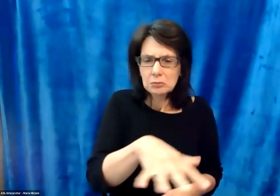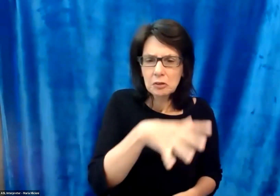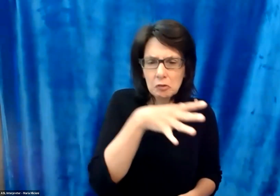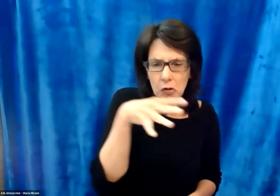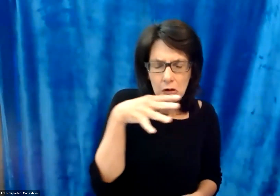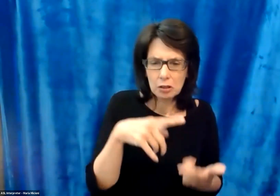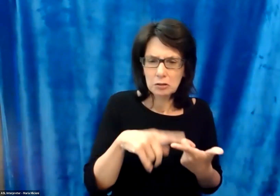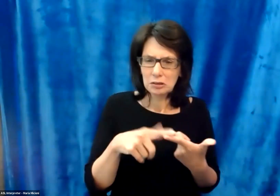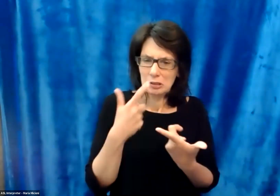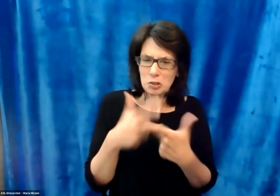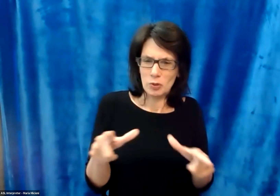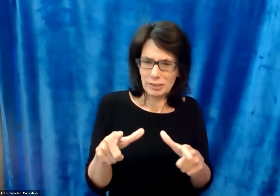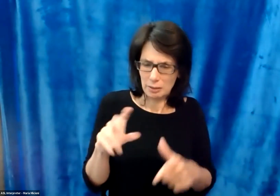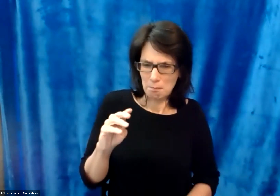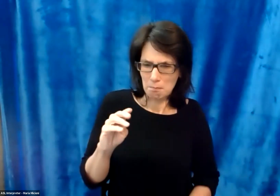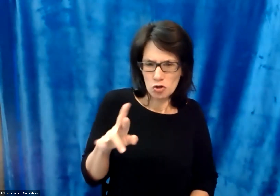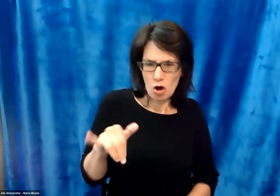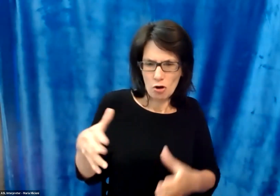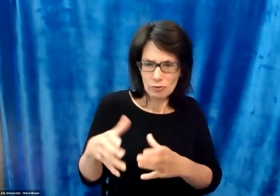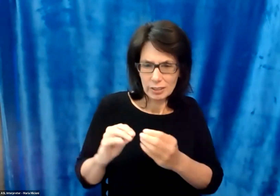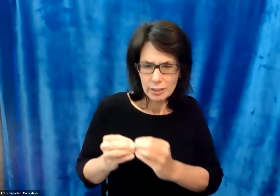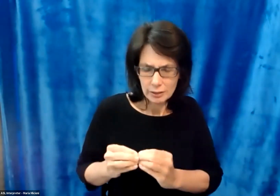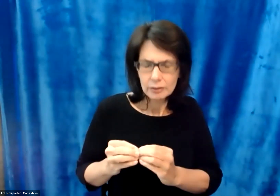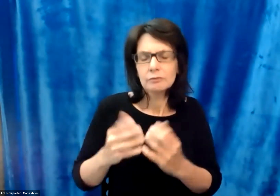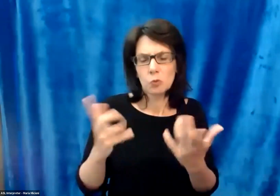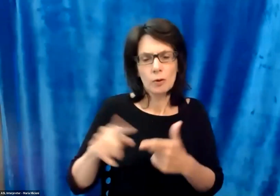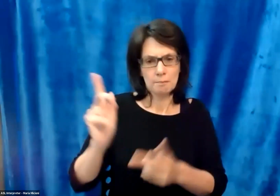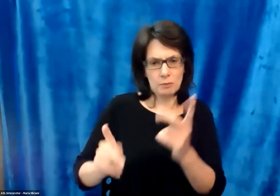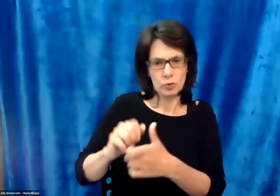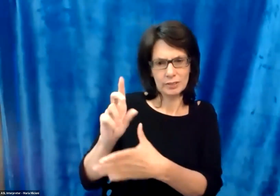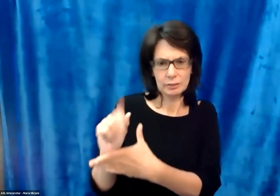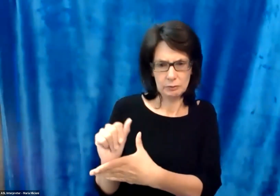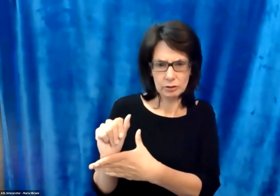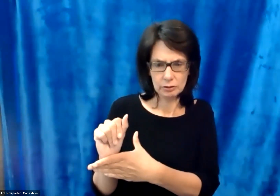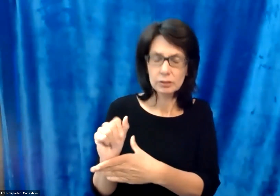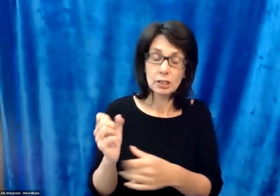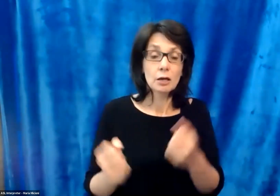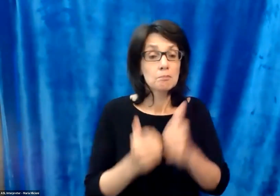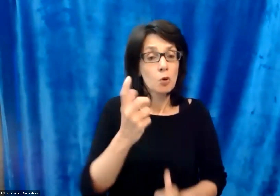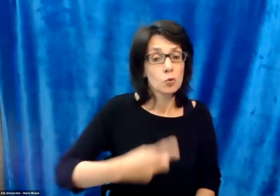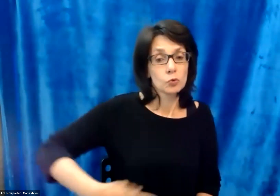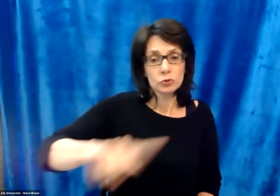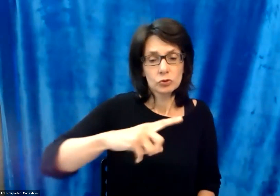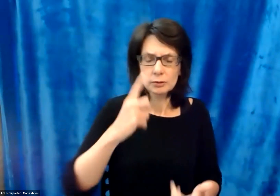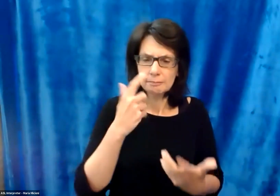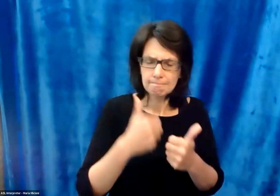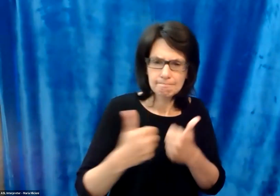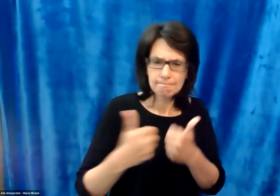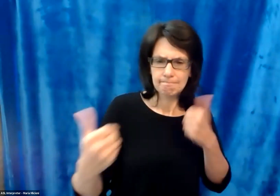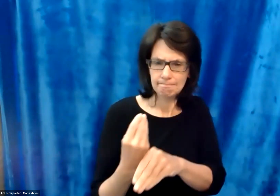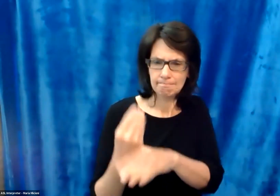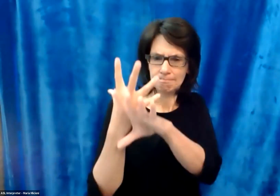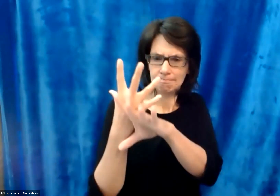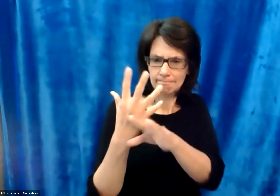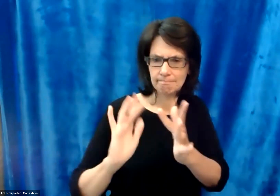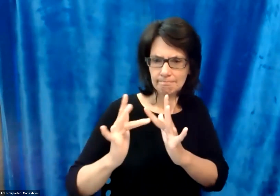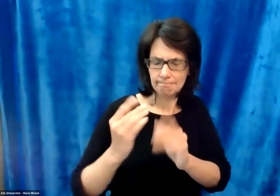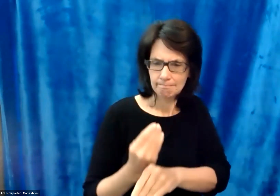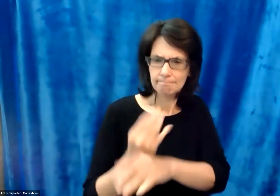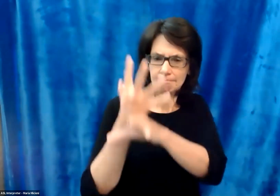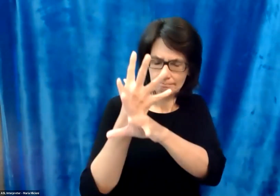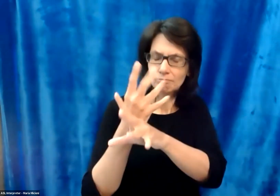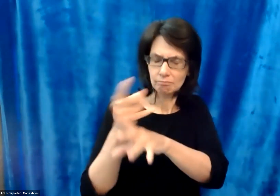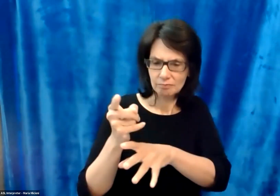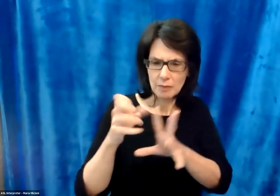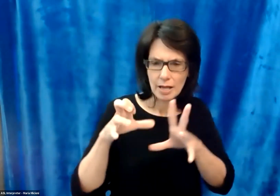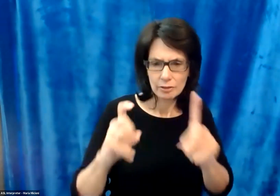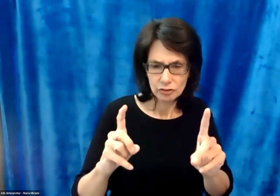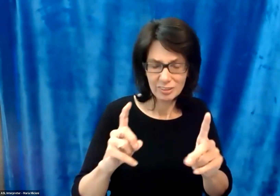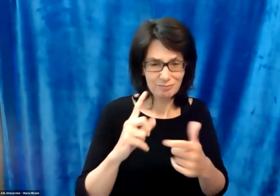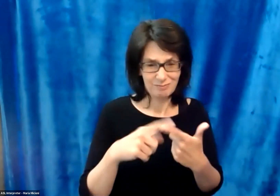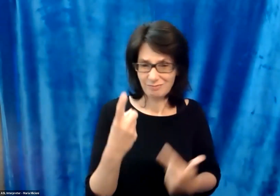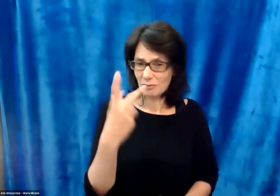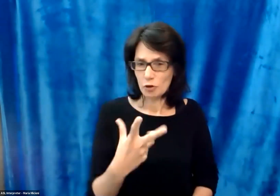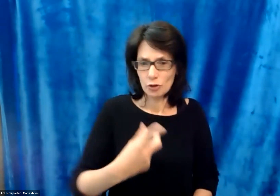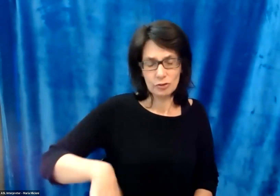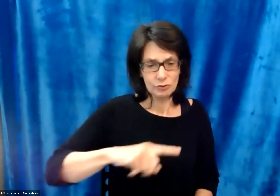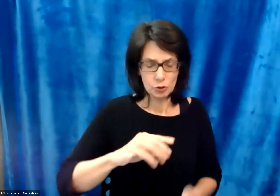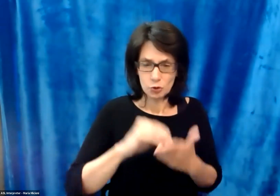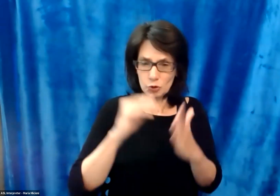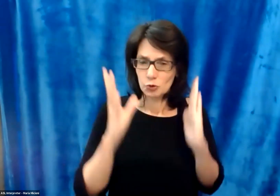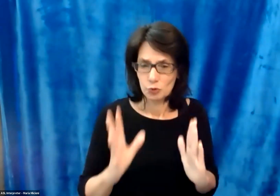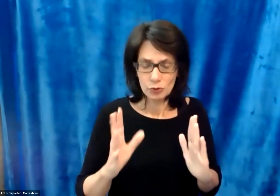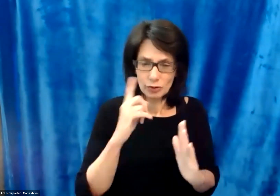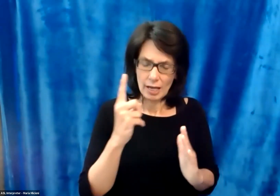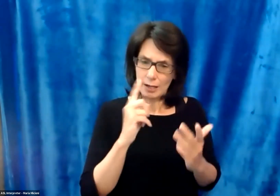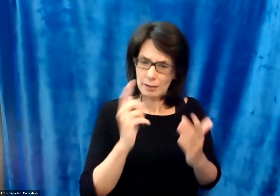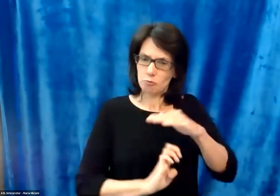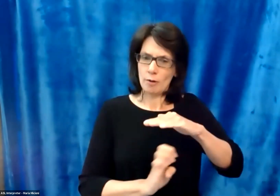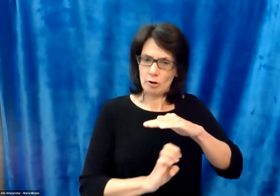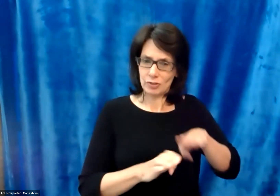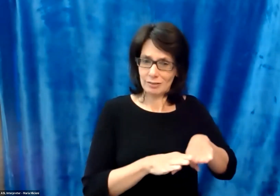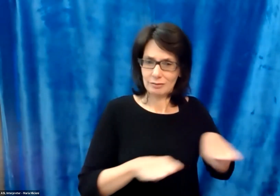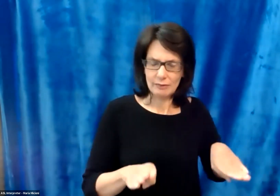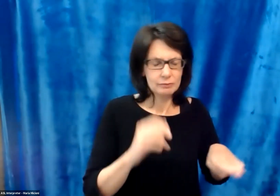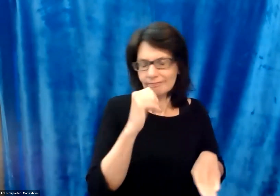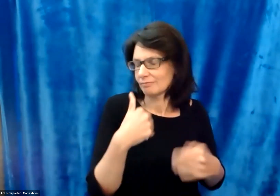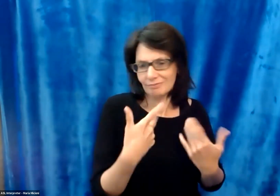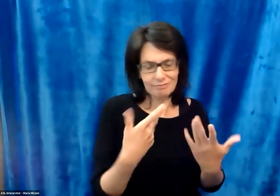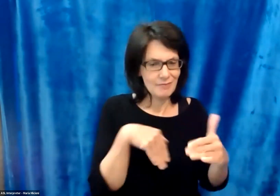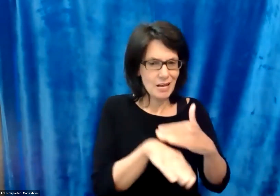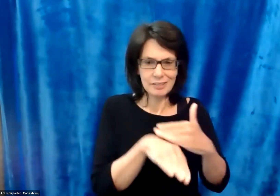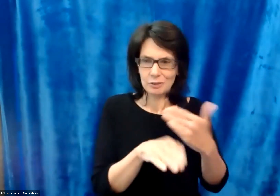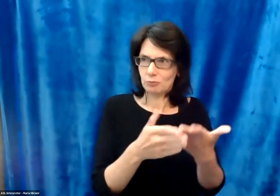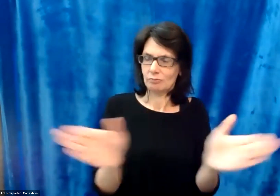Norway/Camilla Helgo Fossberg: Well, many countries have relied on distance education about a third of all students at primary level did not have access to distance education when schools were closed in 2020.